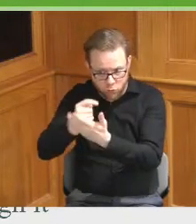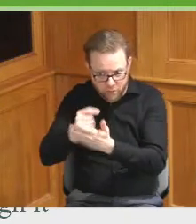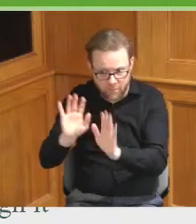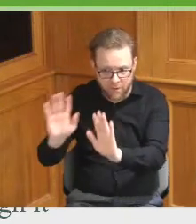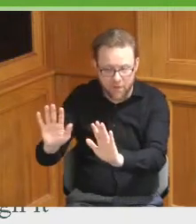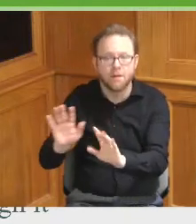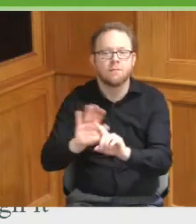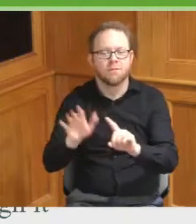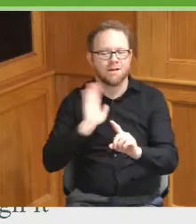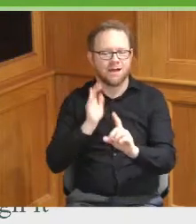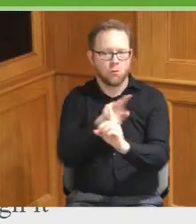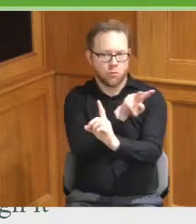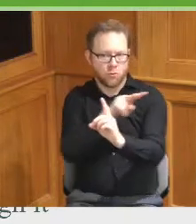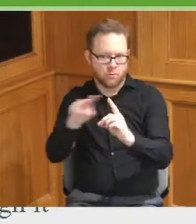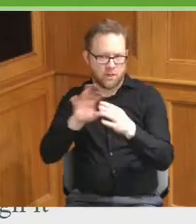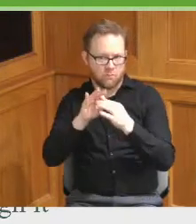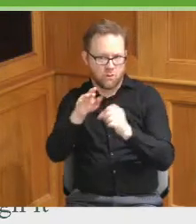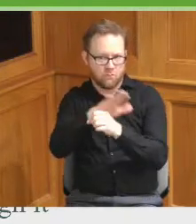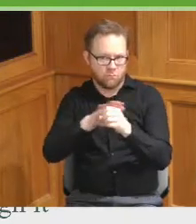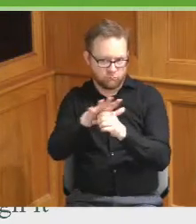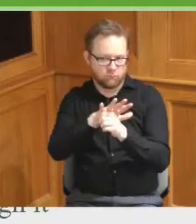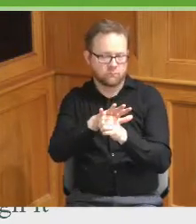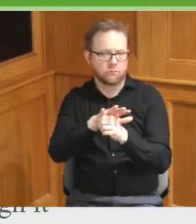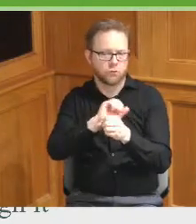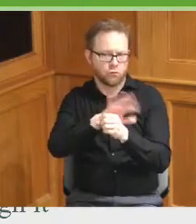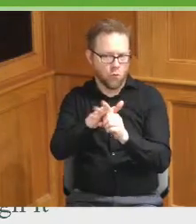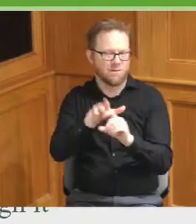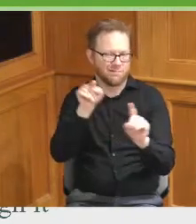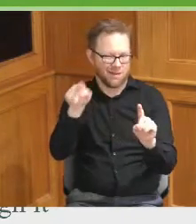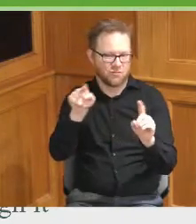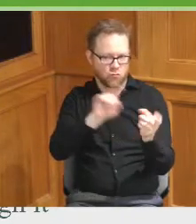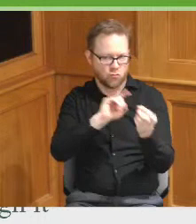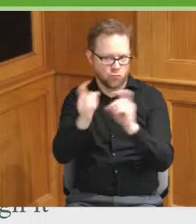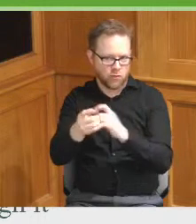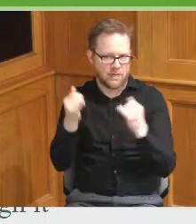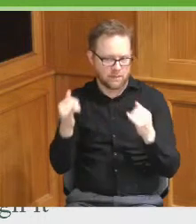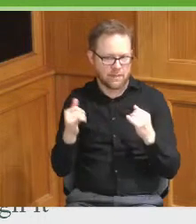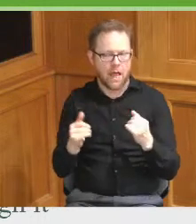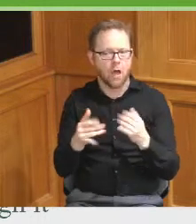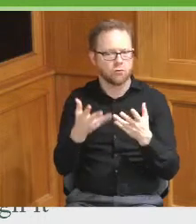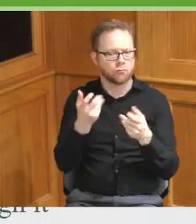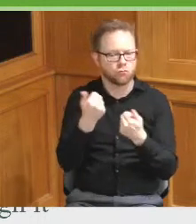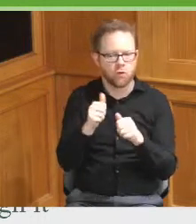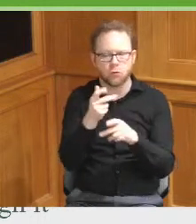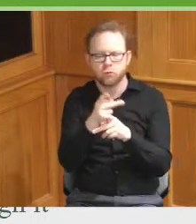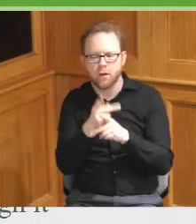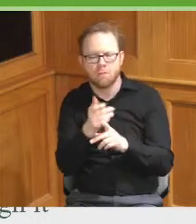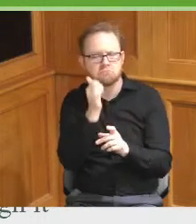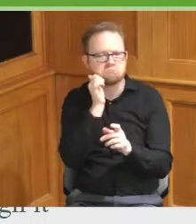look at Covid-19 nationally and managing it more on a day-to-day basis here in Hamilton County we